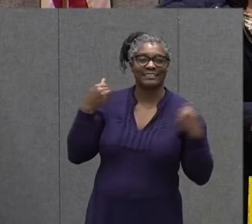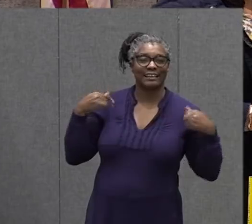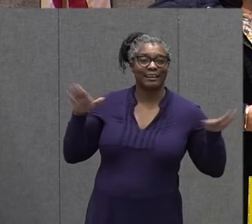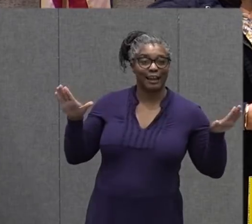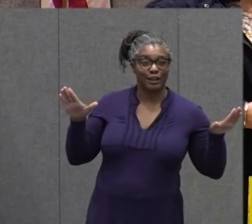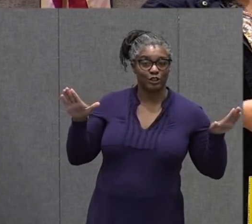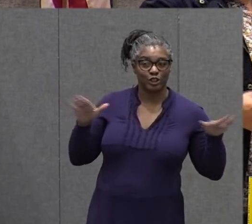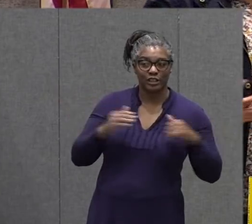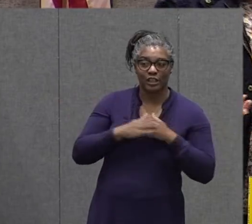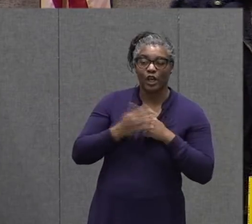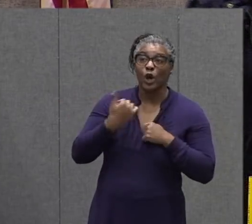is like an angel.